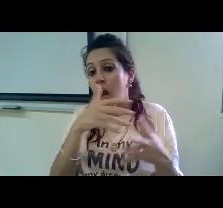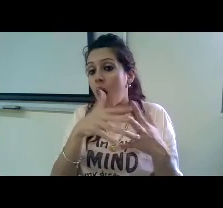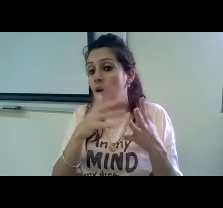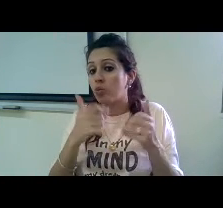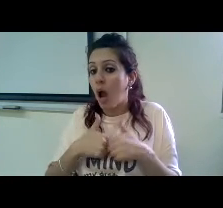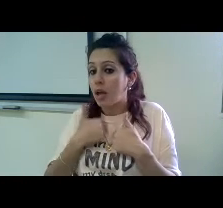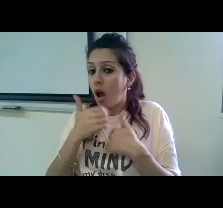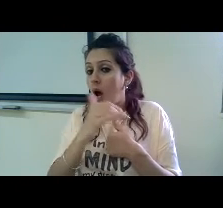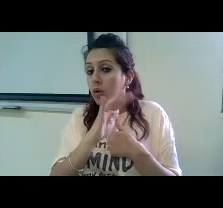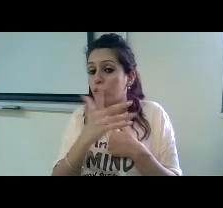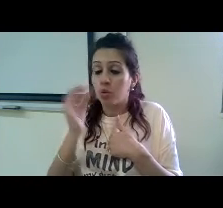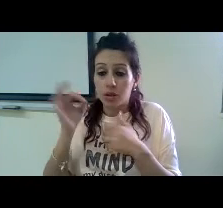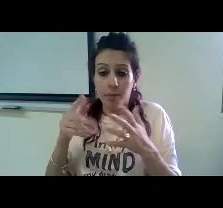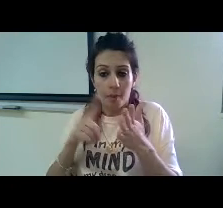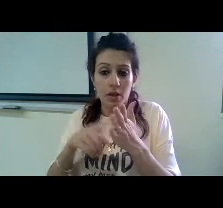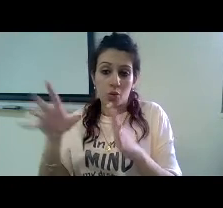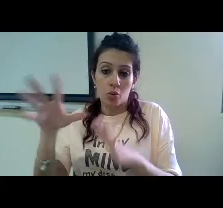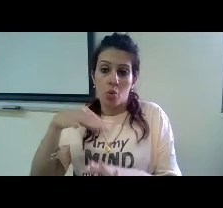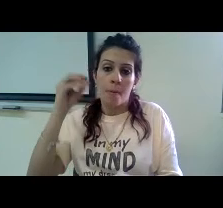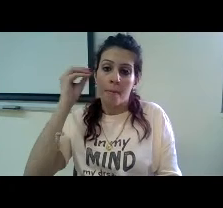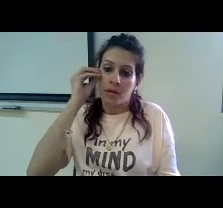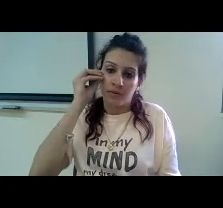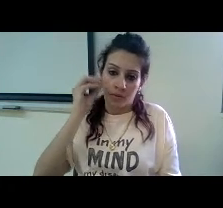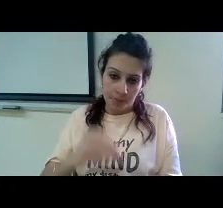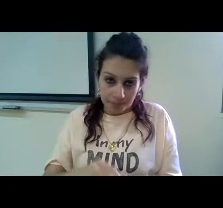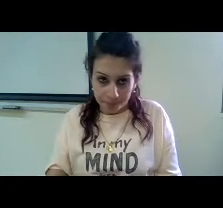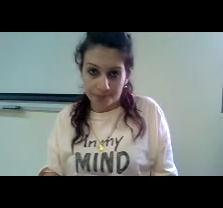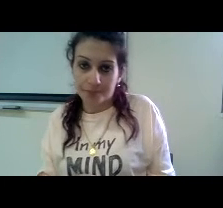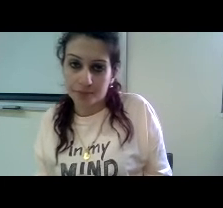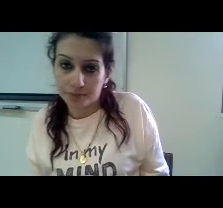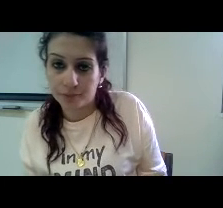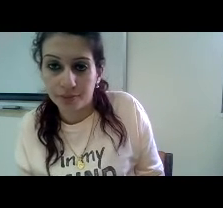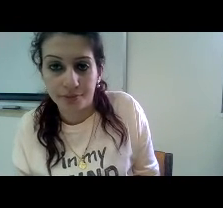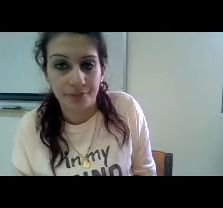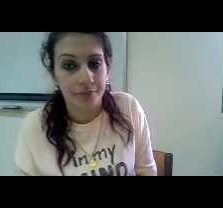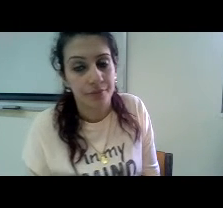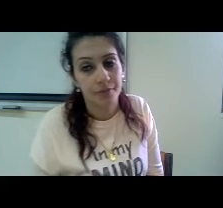to develop a learning goal and activities, which